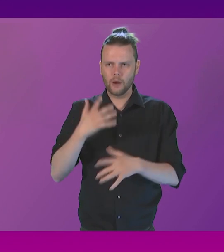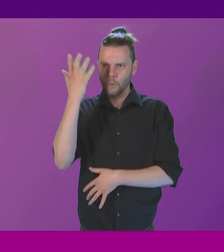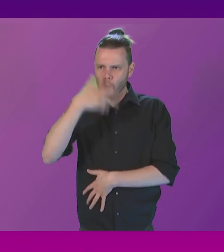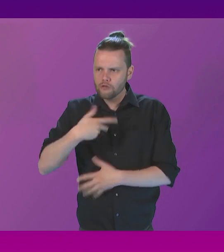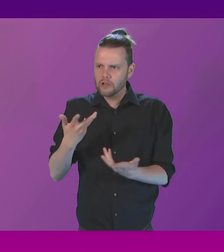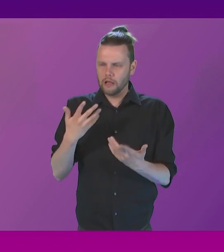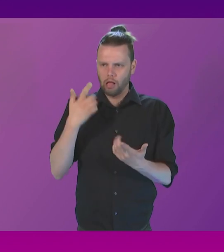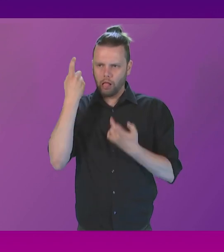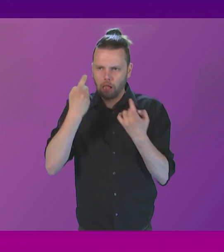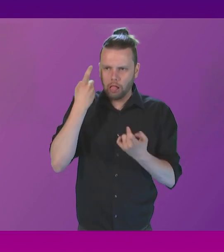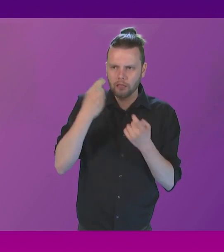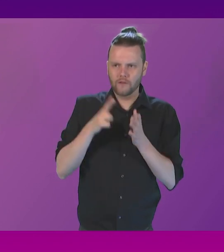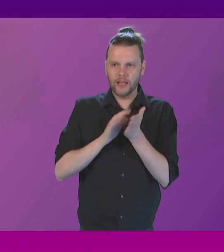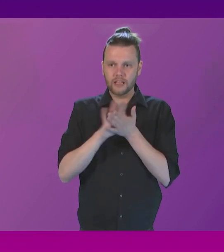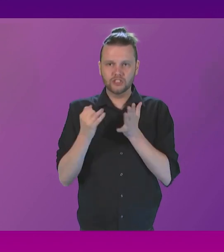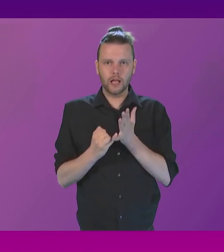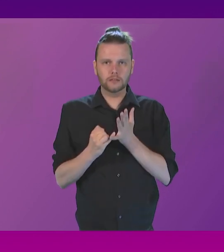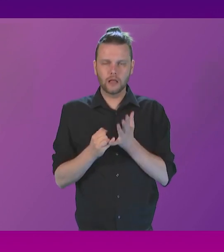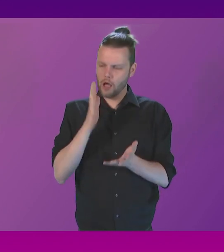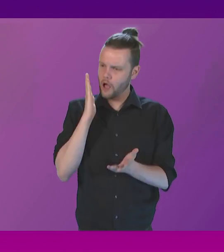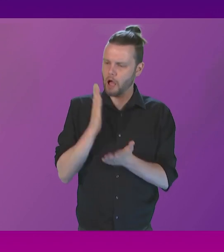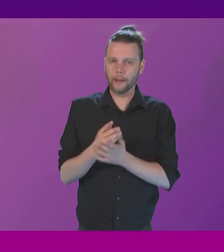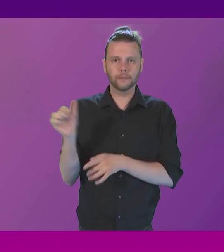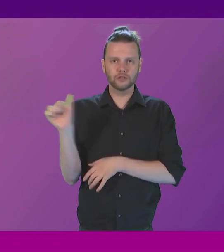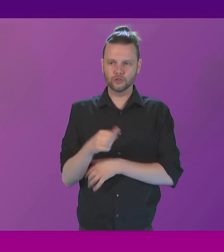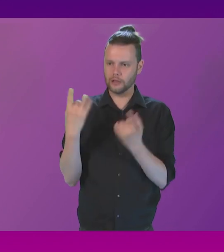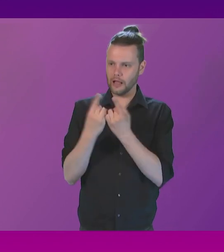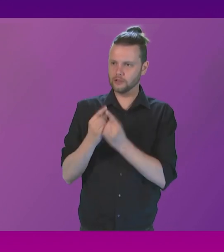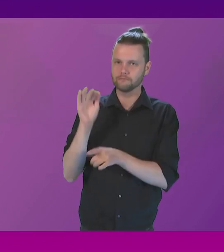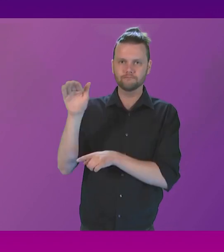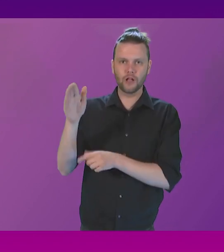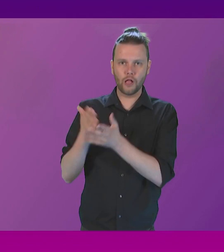member in the NHS who has concerns should raise those issues through the appropriate